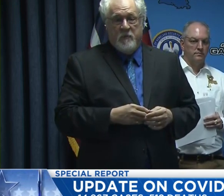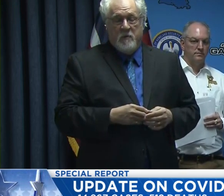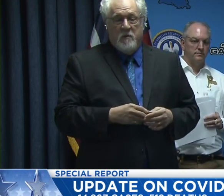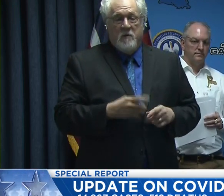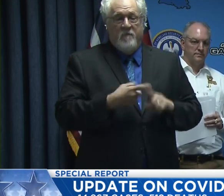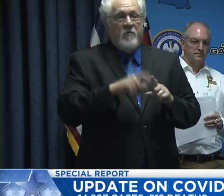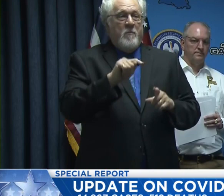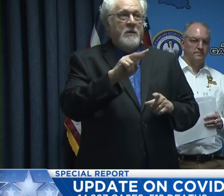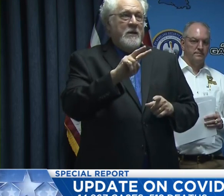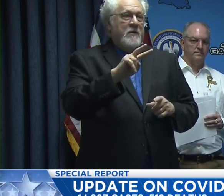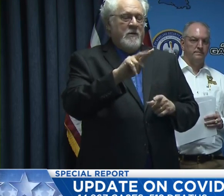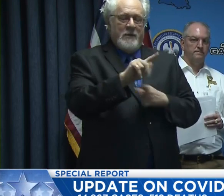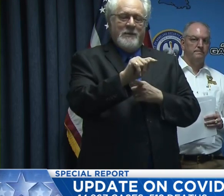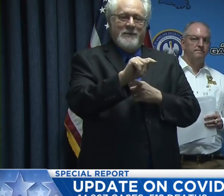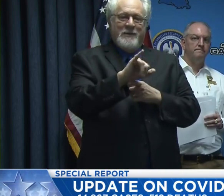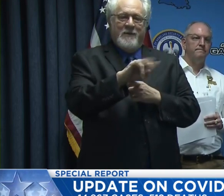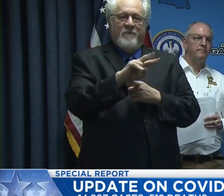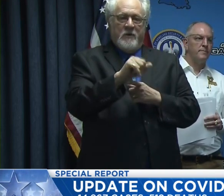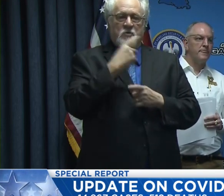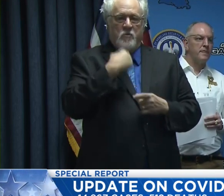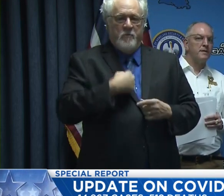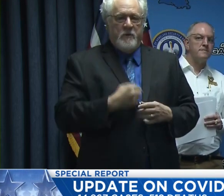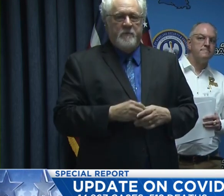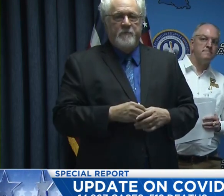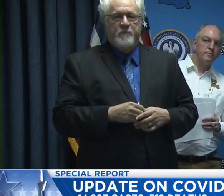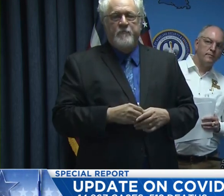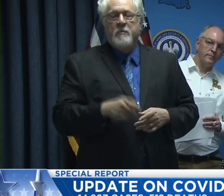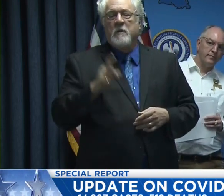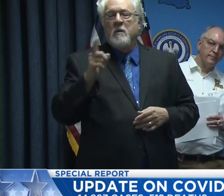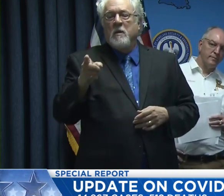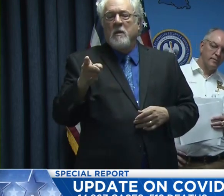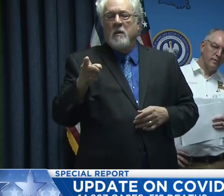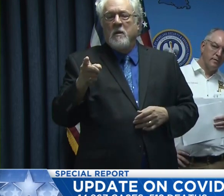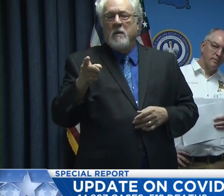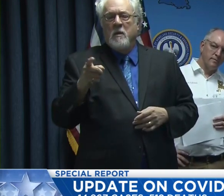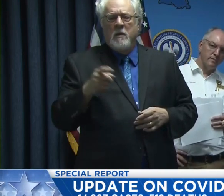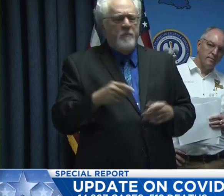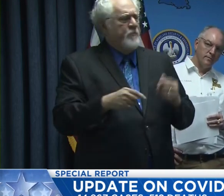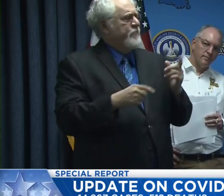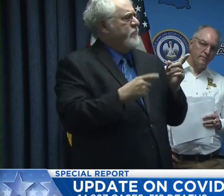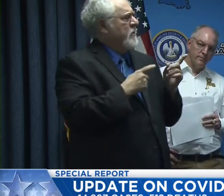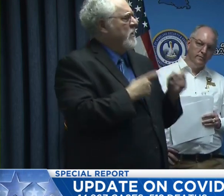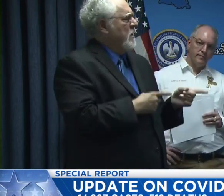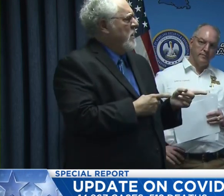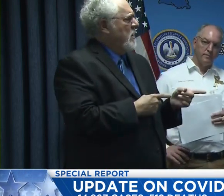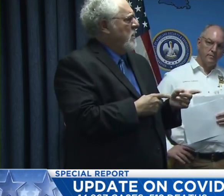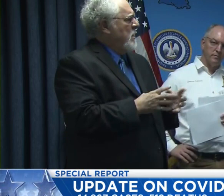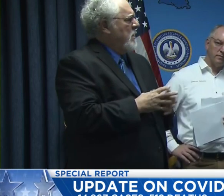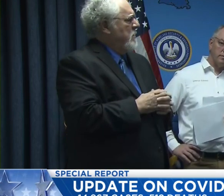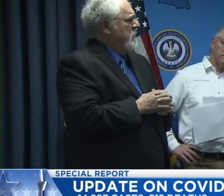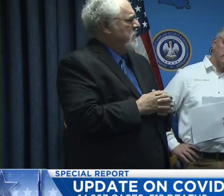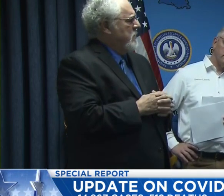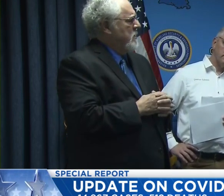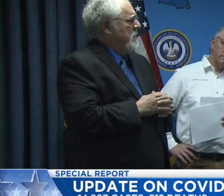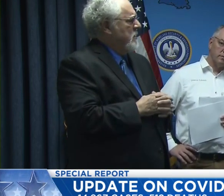IT SHOULD BE HERE BY TOMORROW, NO LATER THAN WEDNESDAY IS WHAT